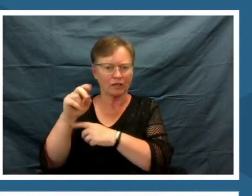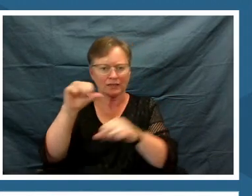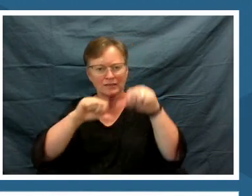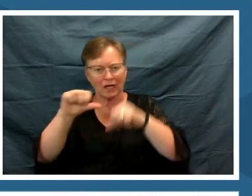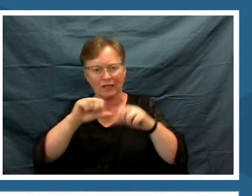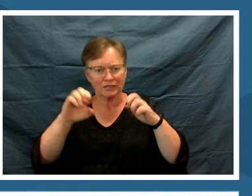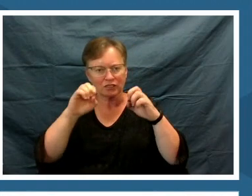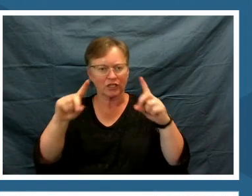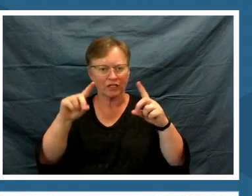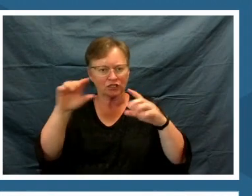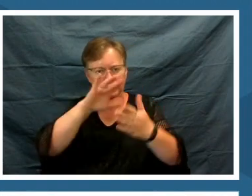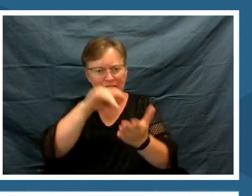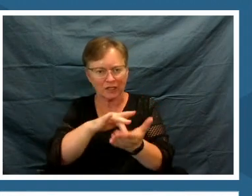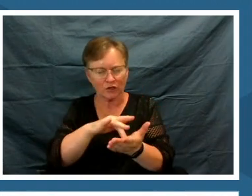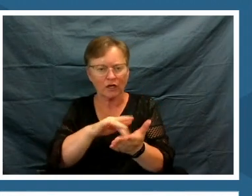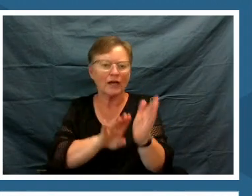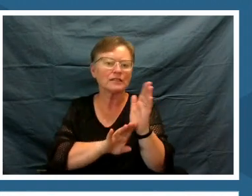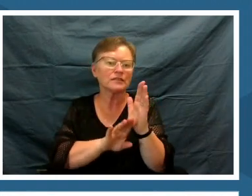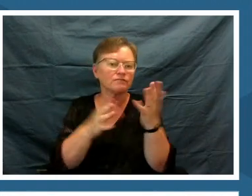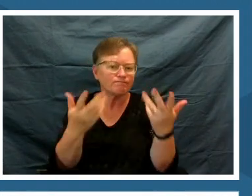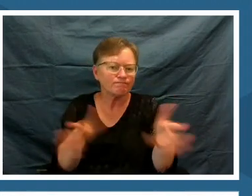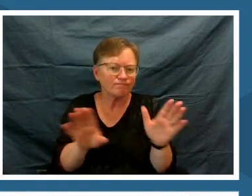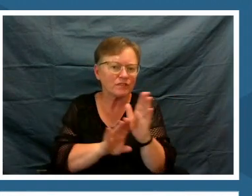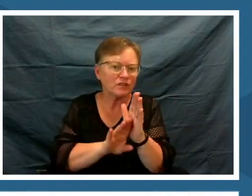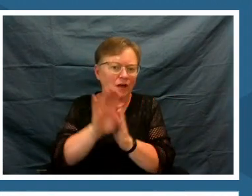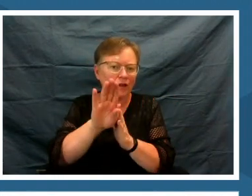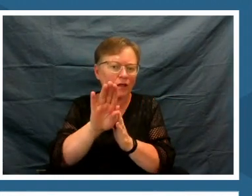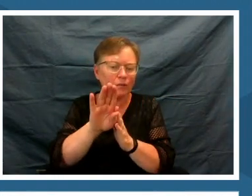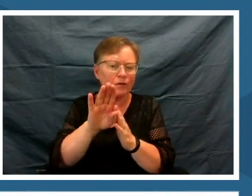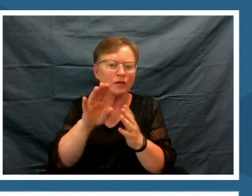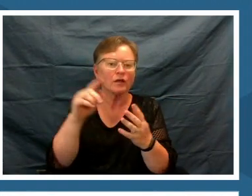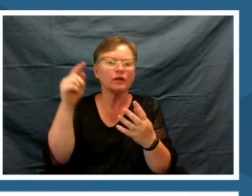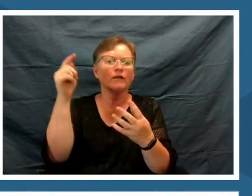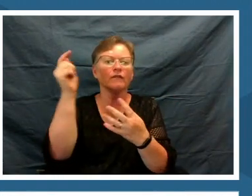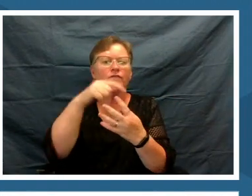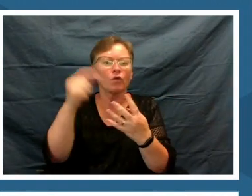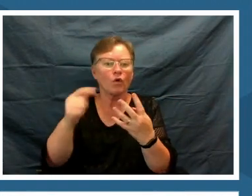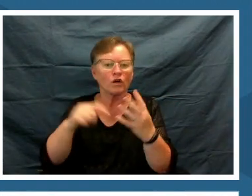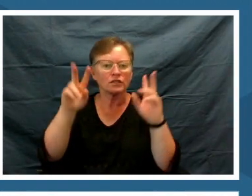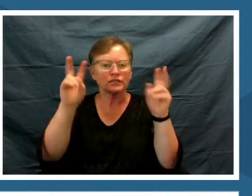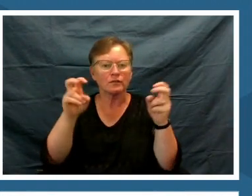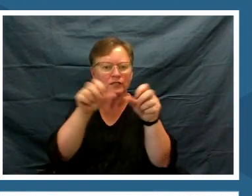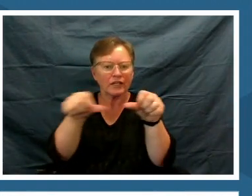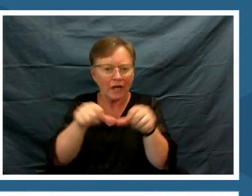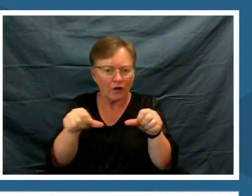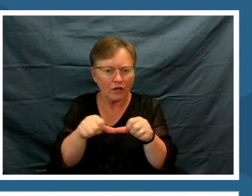guides on four multifaceted subject